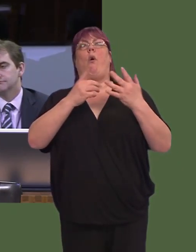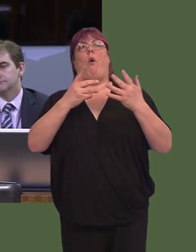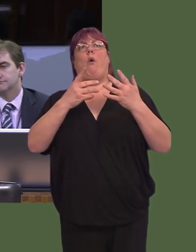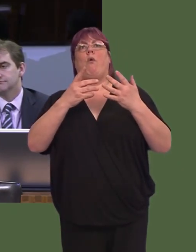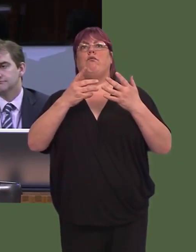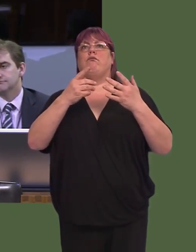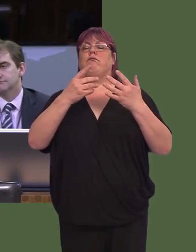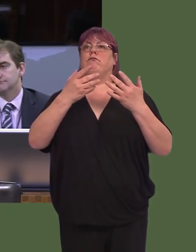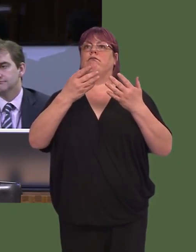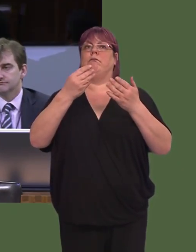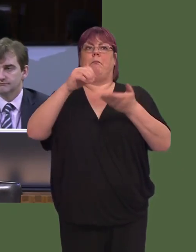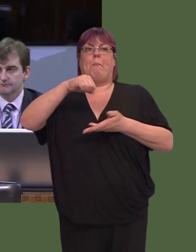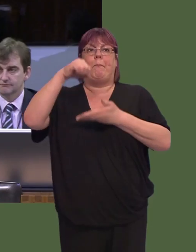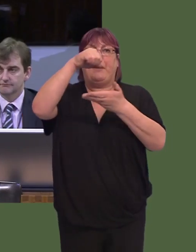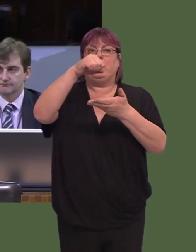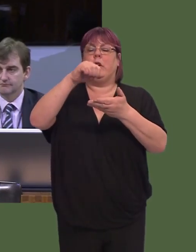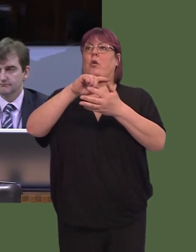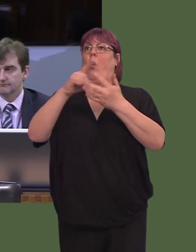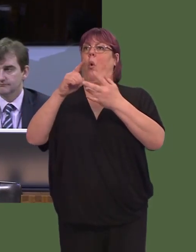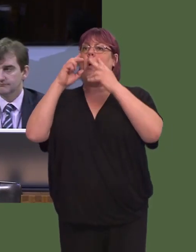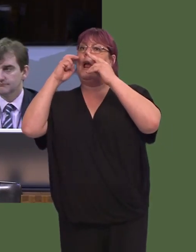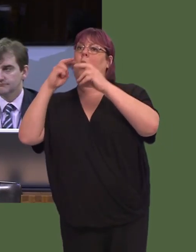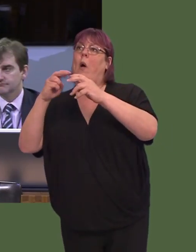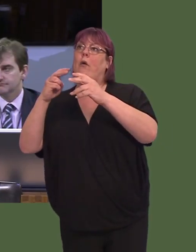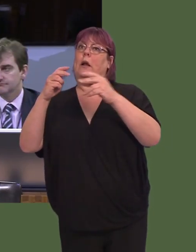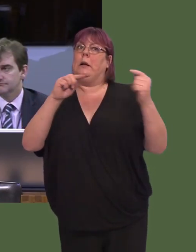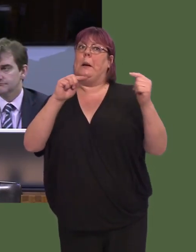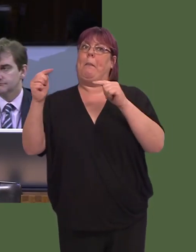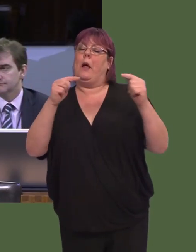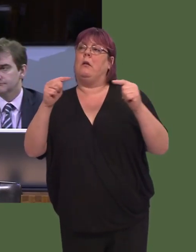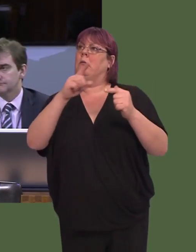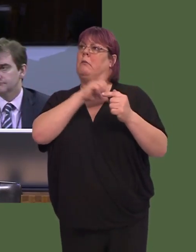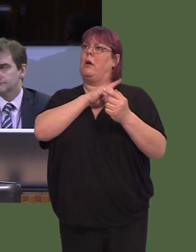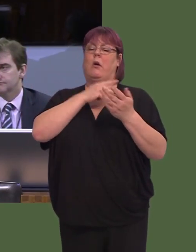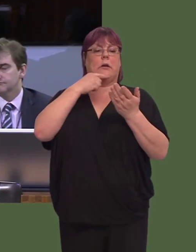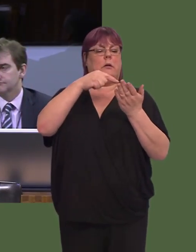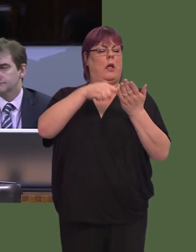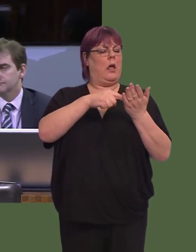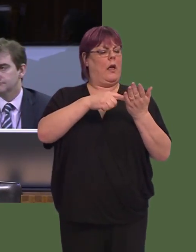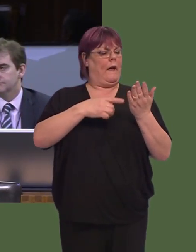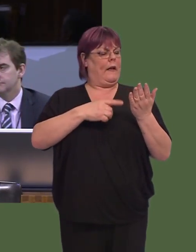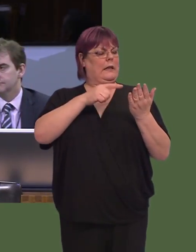around the inquiry itself? Because as I said, the letter clearly indicates it's more of a timing issue, and the Government